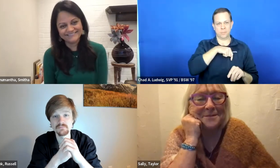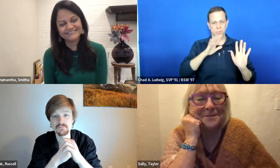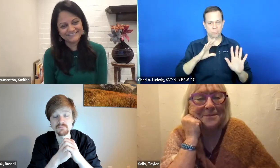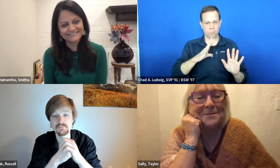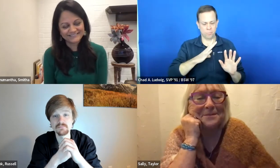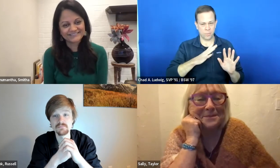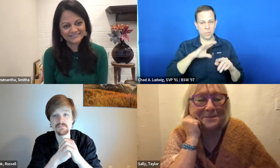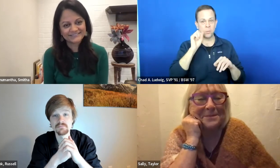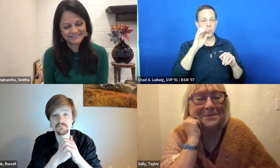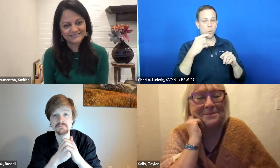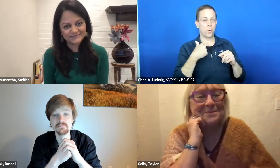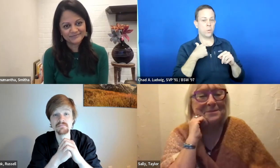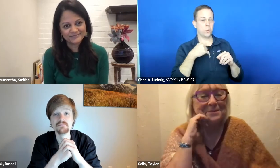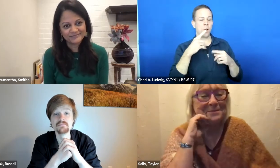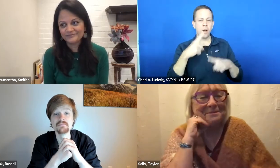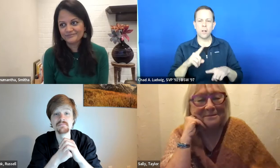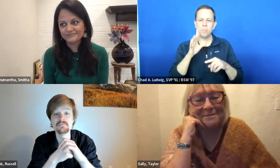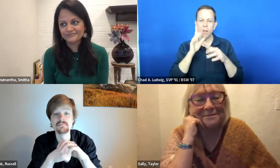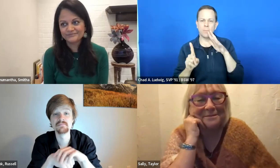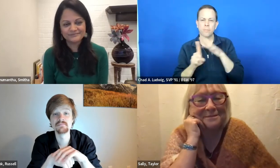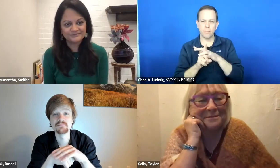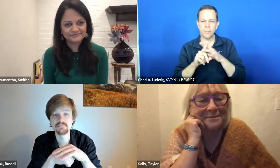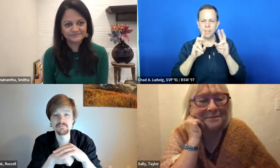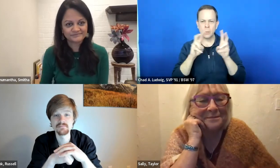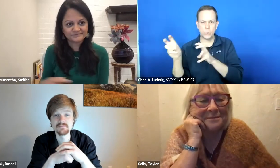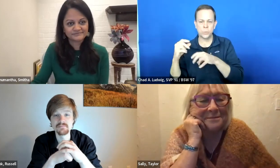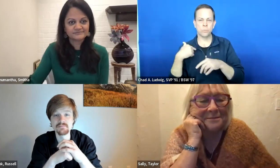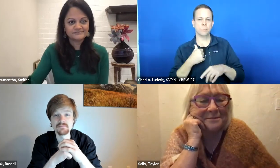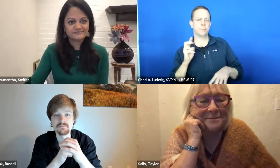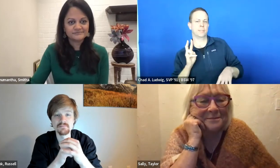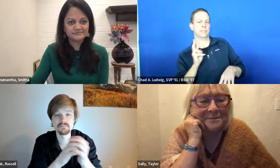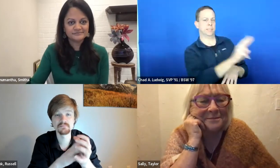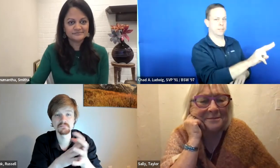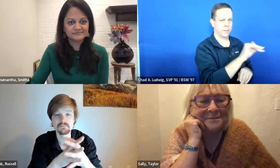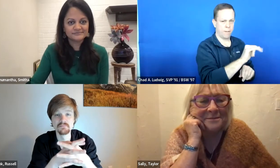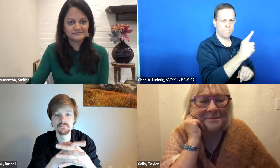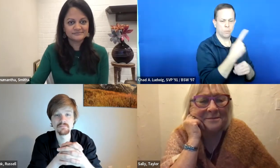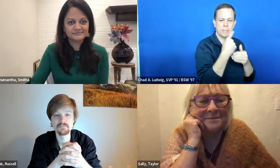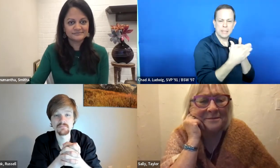we have to kind of decide which space we're going to go to, but I did notice that there were some issues that came up